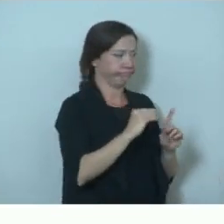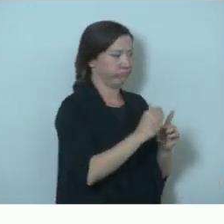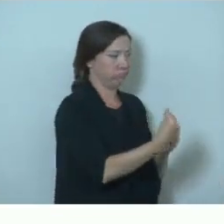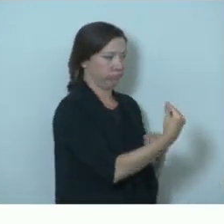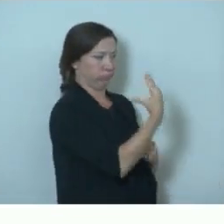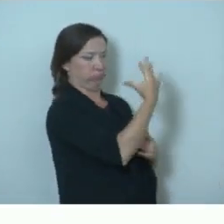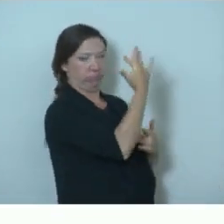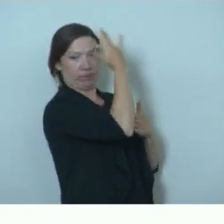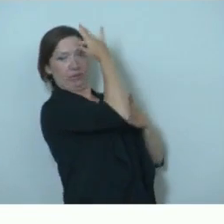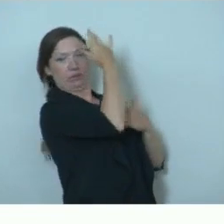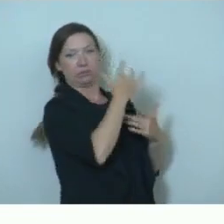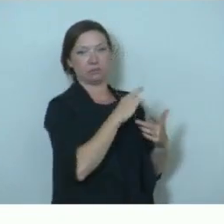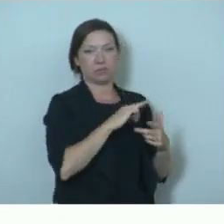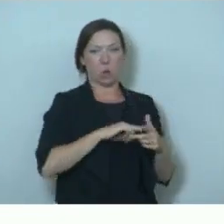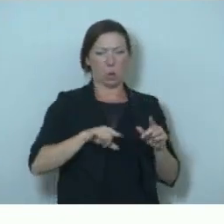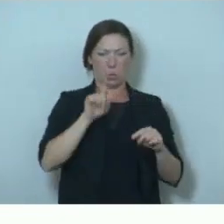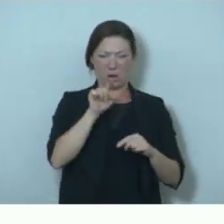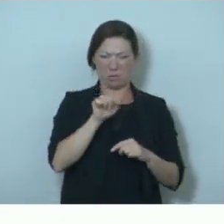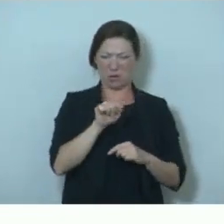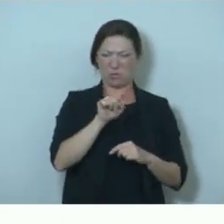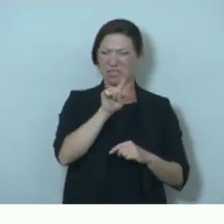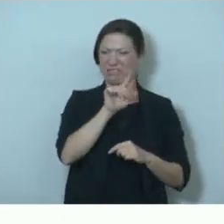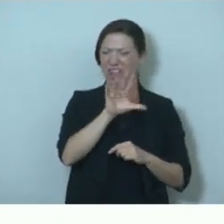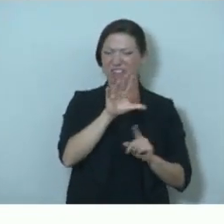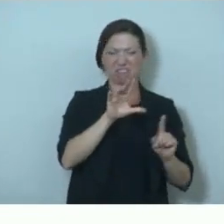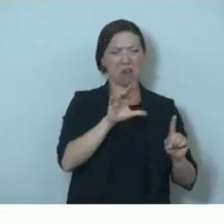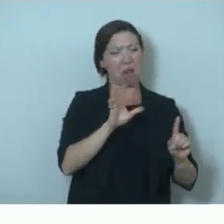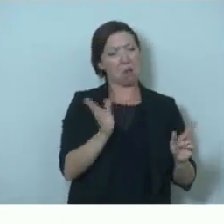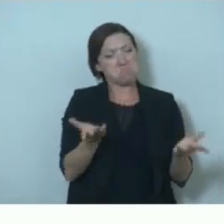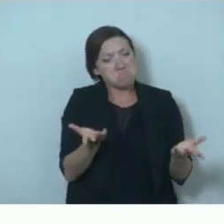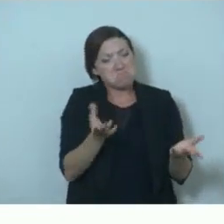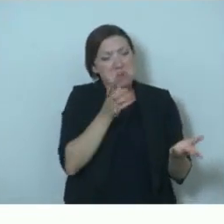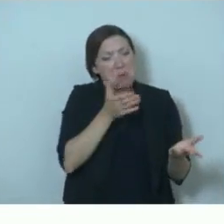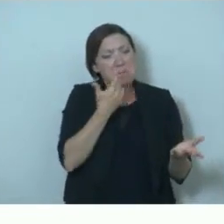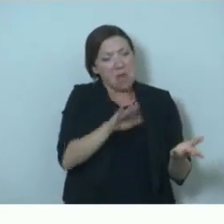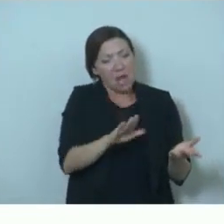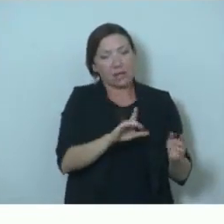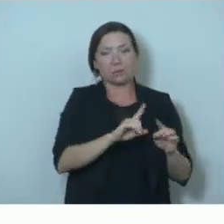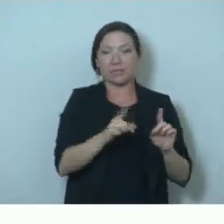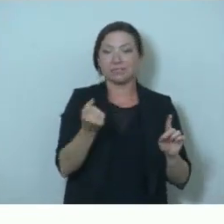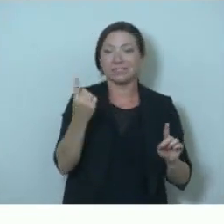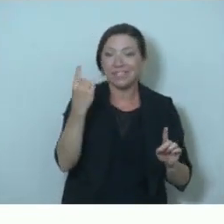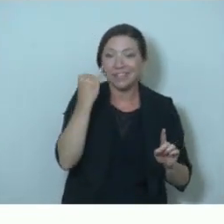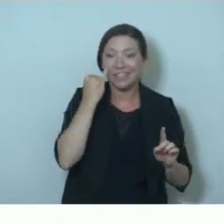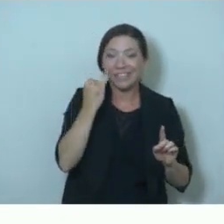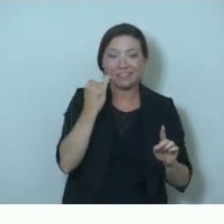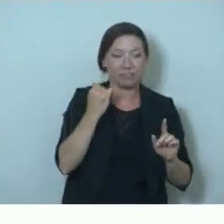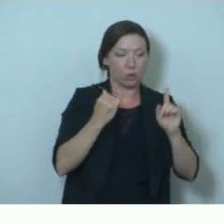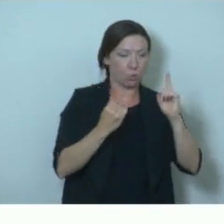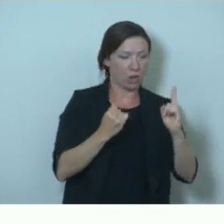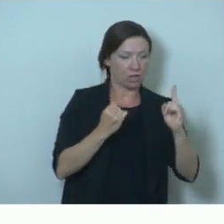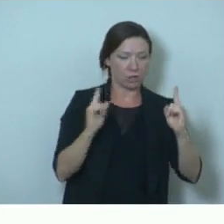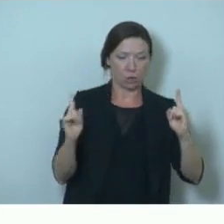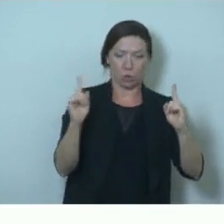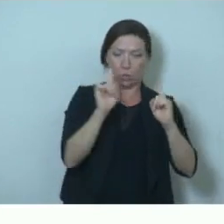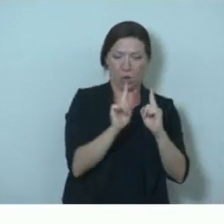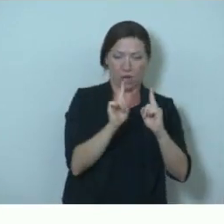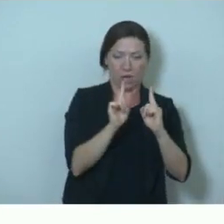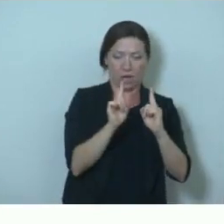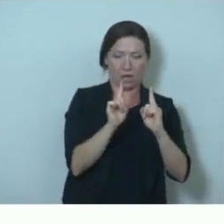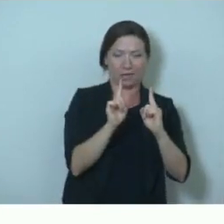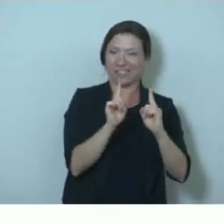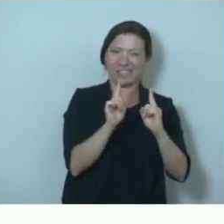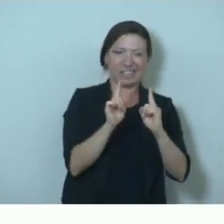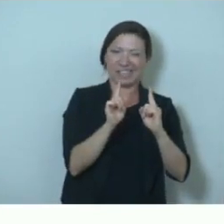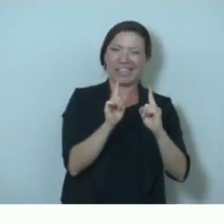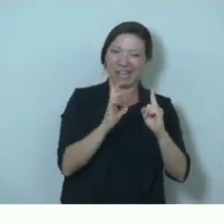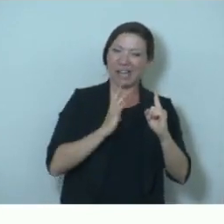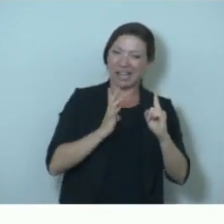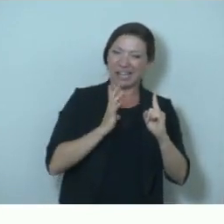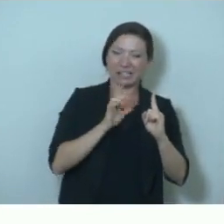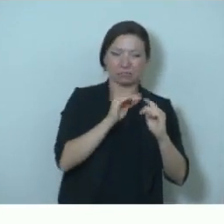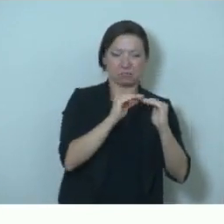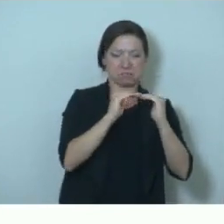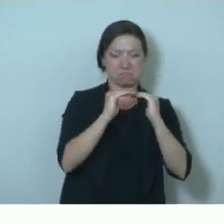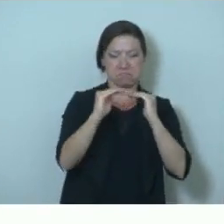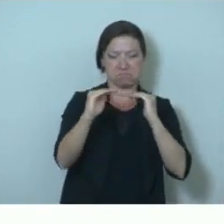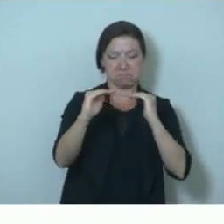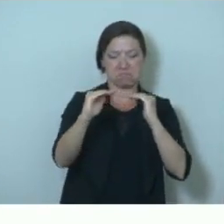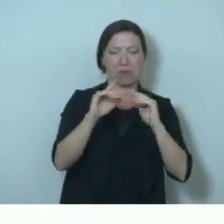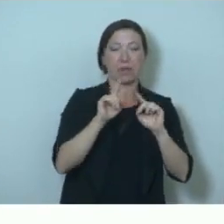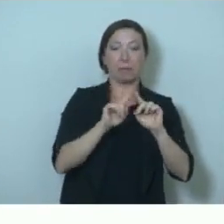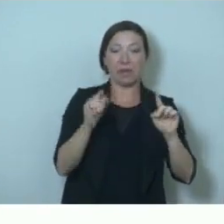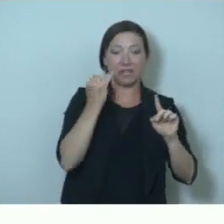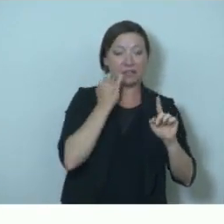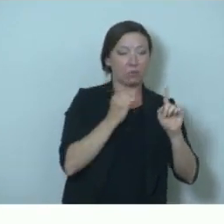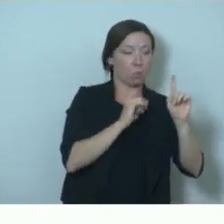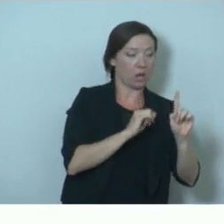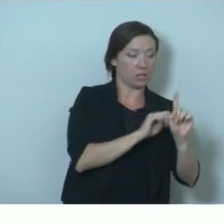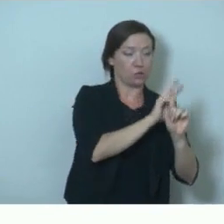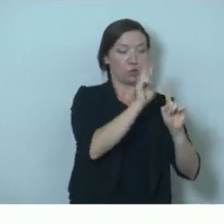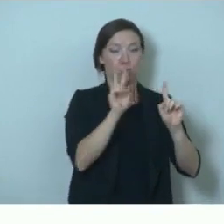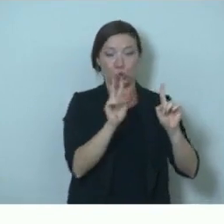COVID INFECTS AND SO IF YOU LOOK AT THAT, YOU THINK 1.1 IT MEANS IT GETS LARGER AND LARGER AND LARGER.